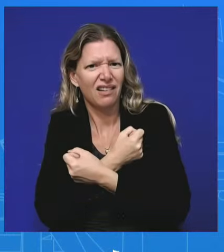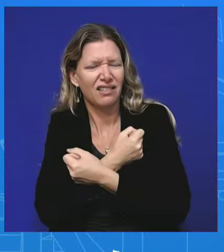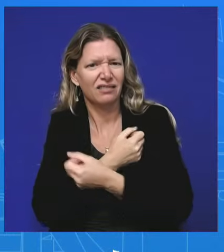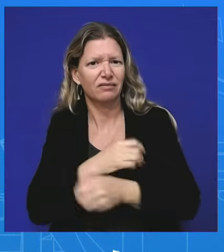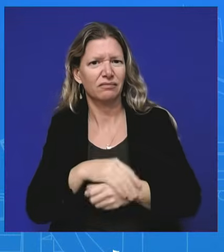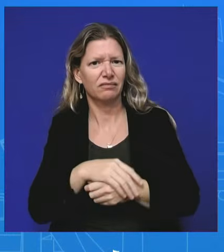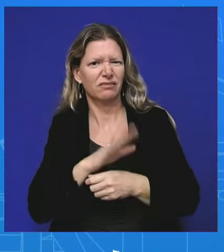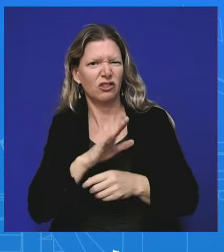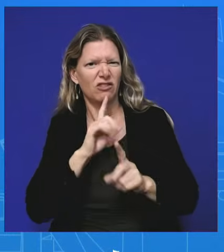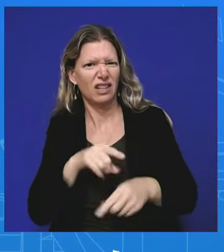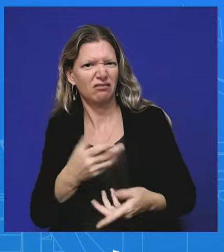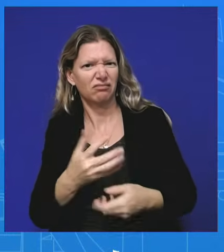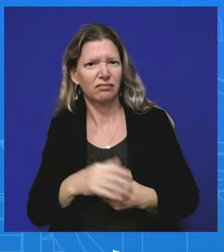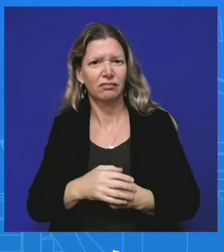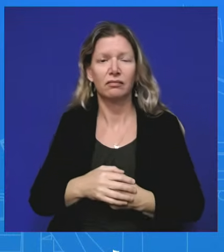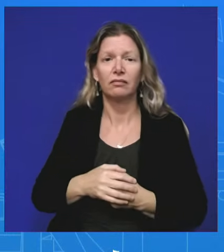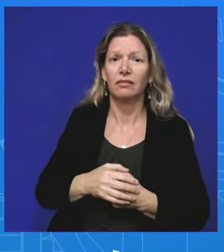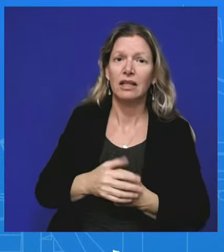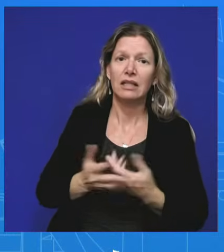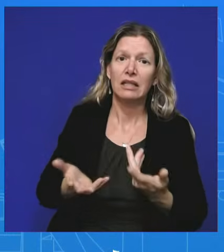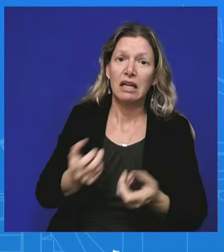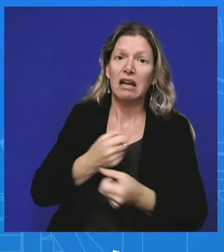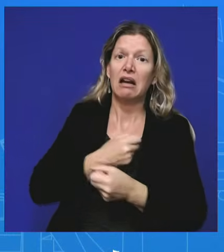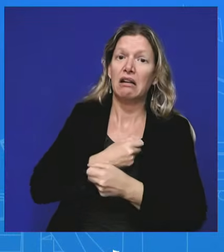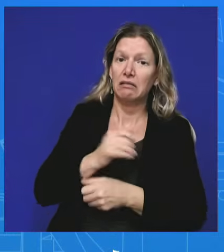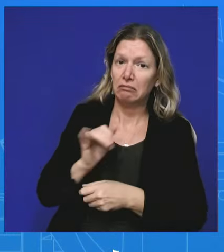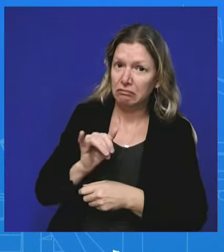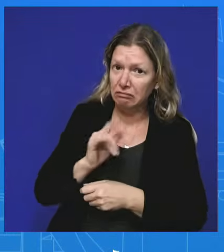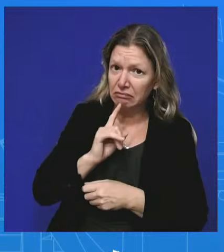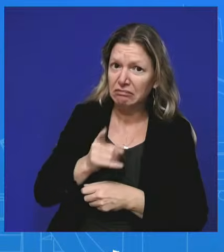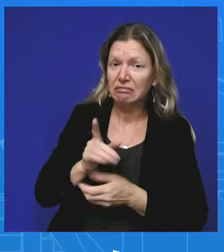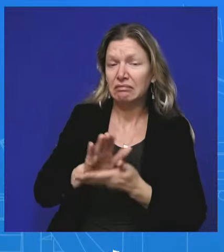leaders of two countries that -- that clearly are acting in various ways